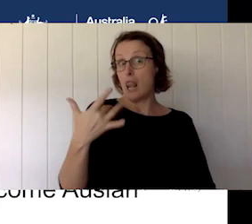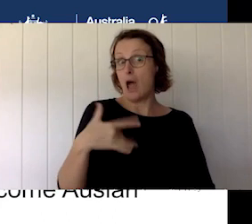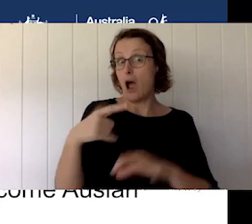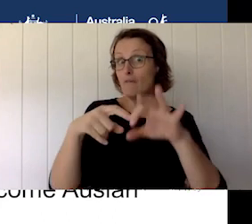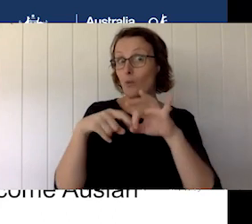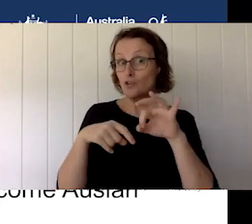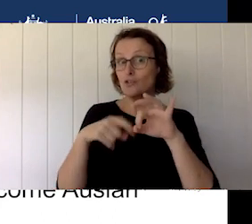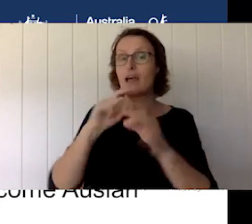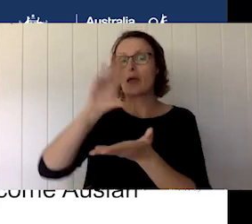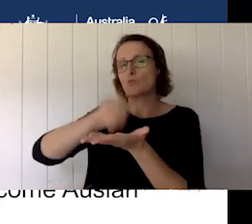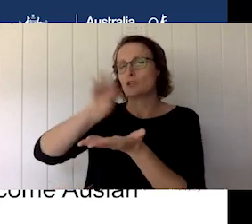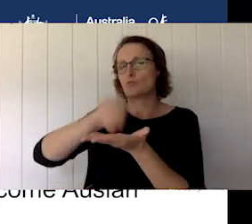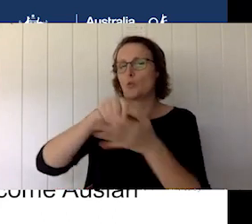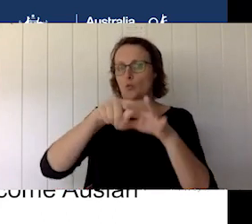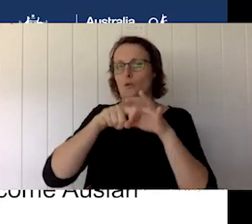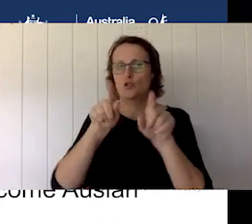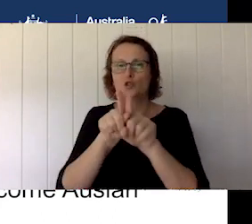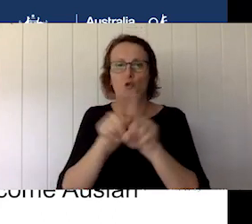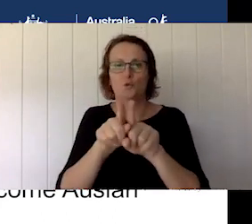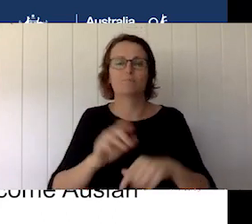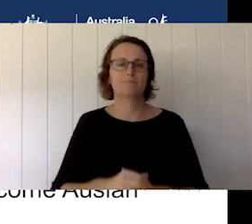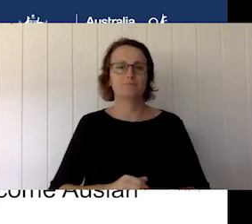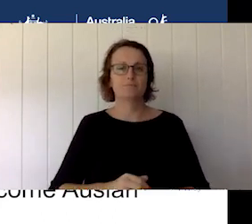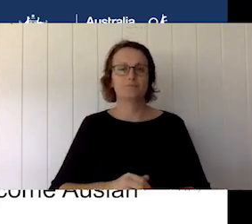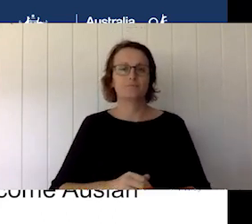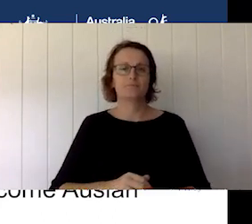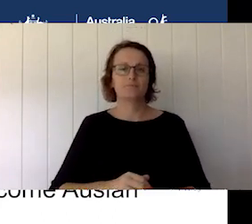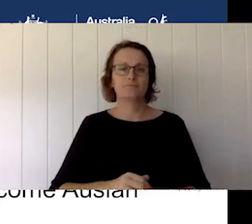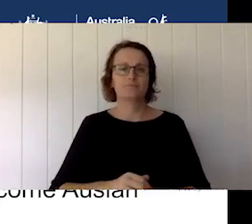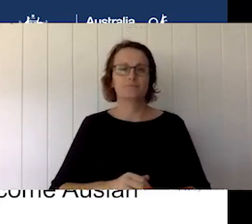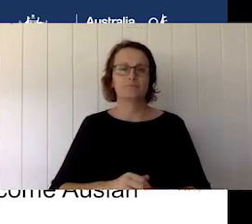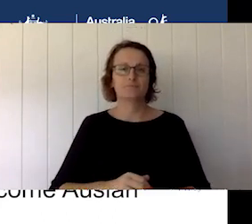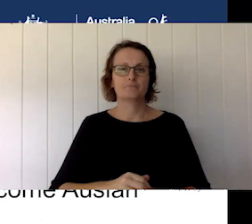recorded. The discussion today will be around the topic of this webinar.